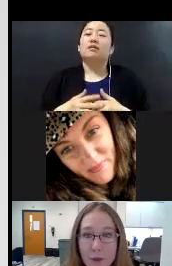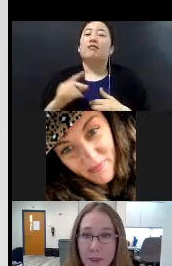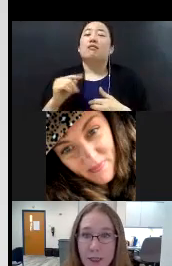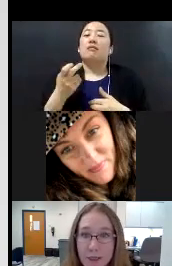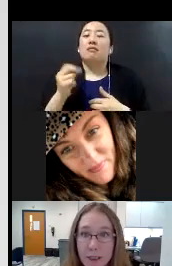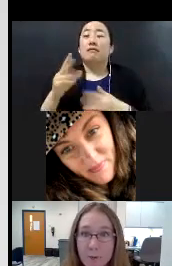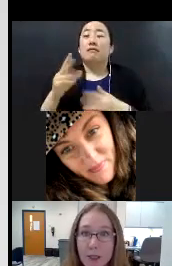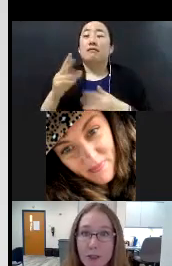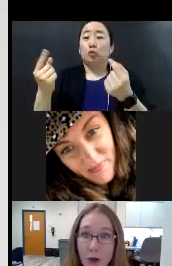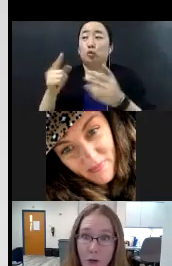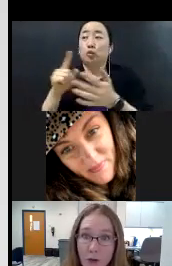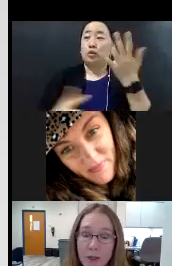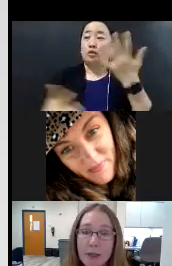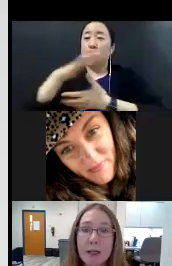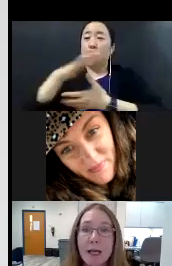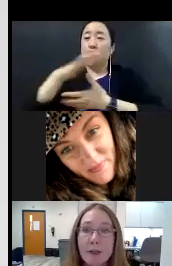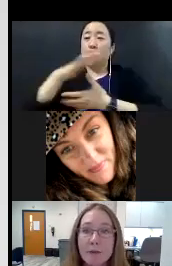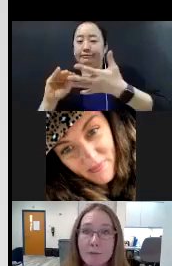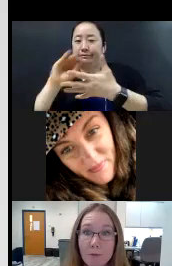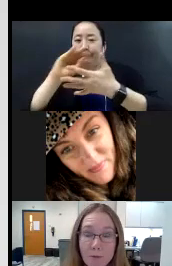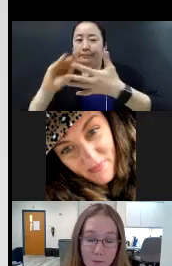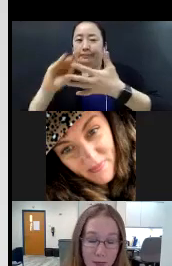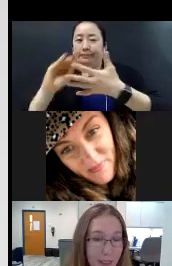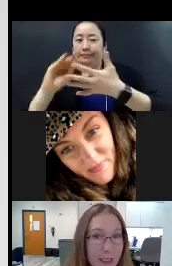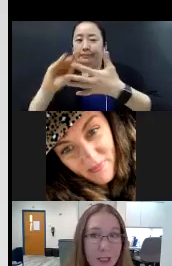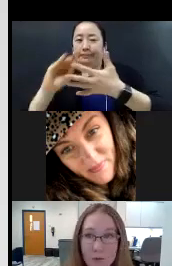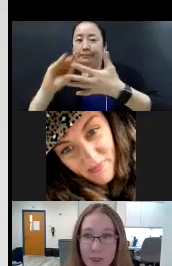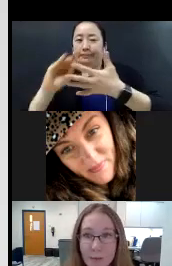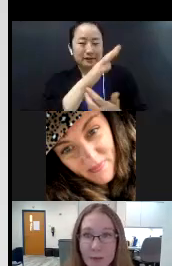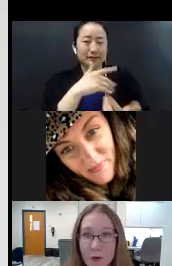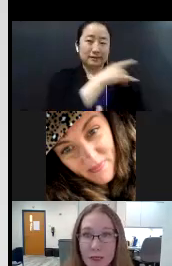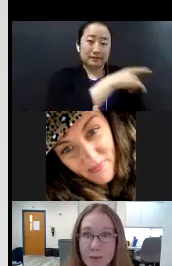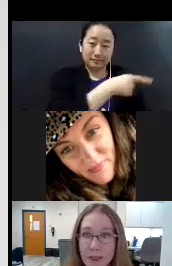IMPORTANT THINGS TO GET THE PATIENT HOME AND THEN THEY CAN CONTINUE WITH SOME OF THE MORE EXPENSIVE